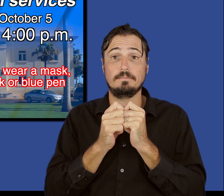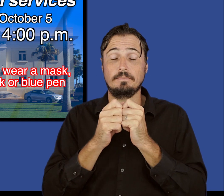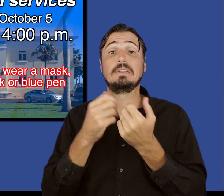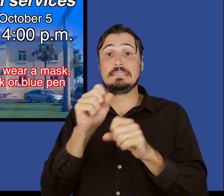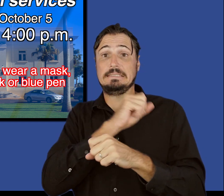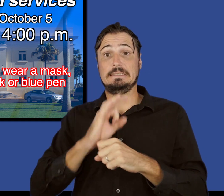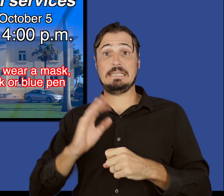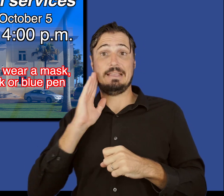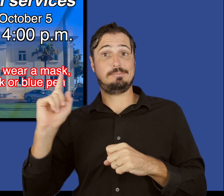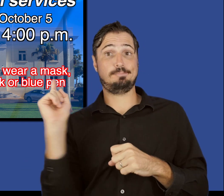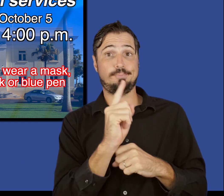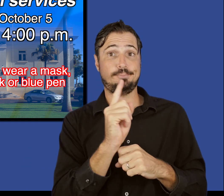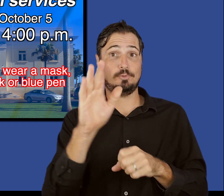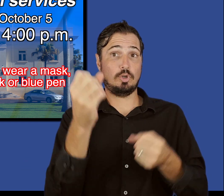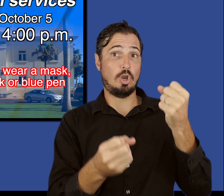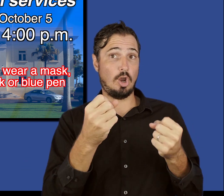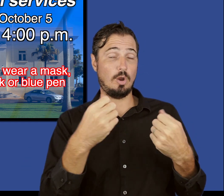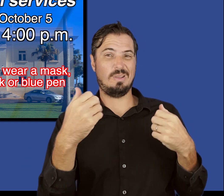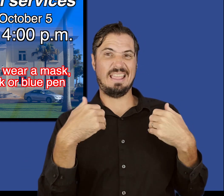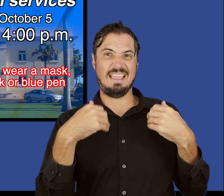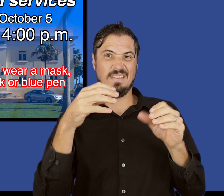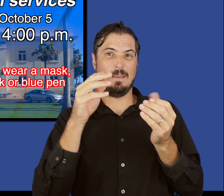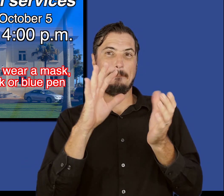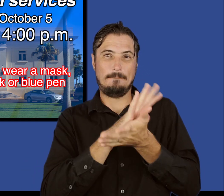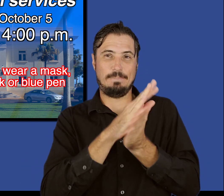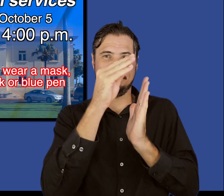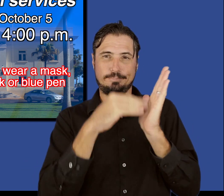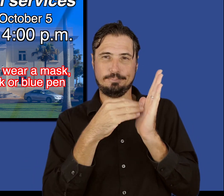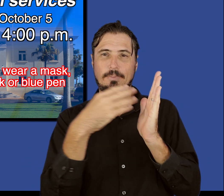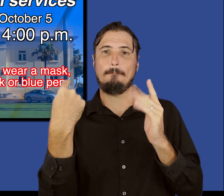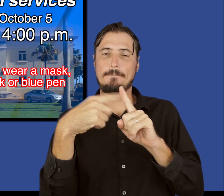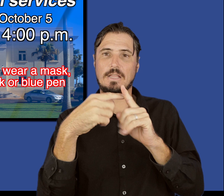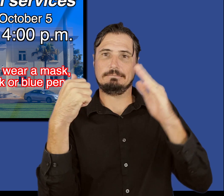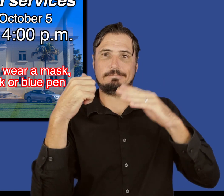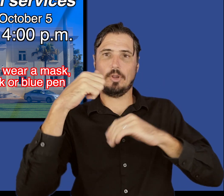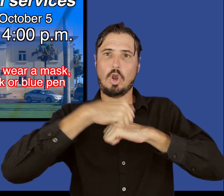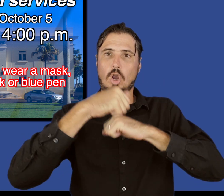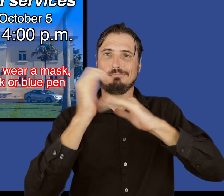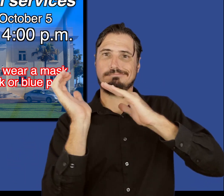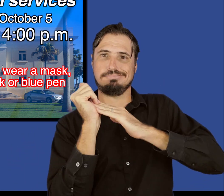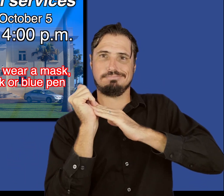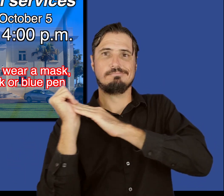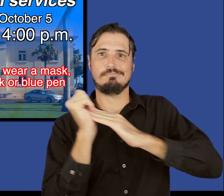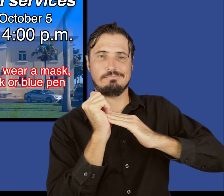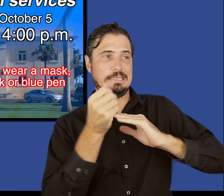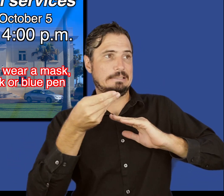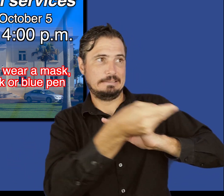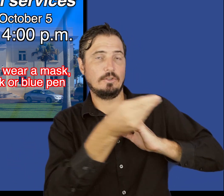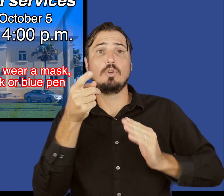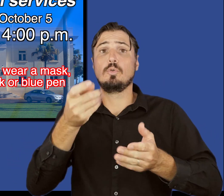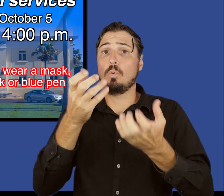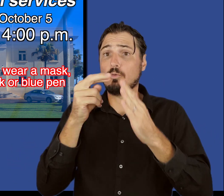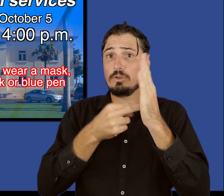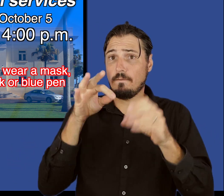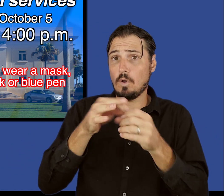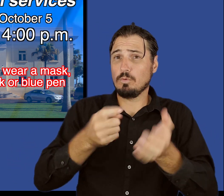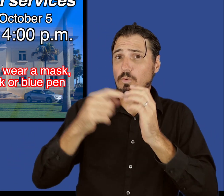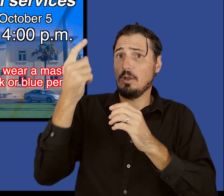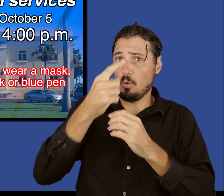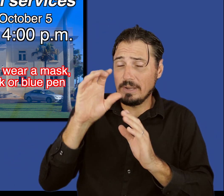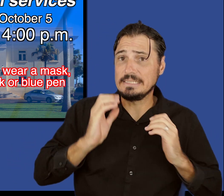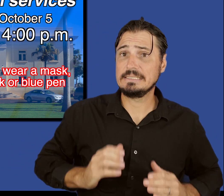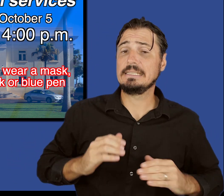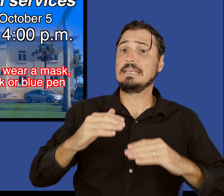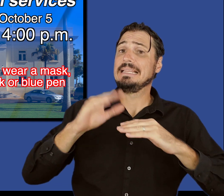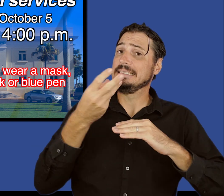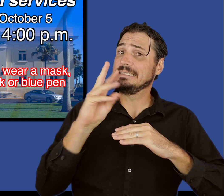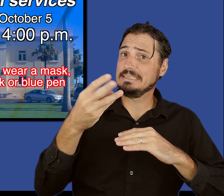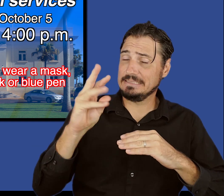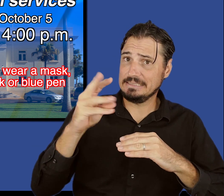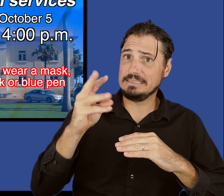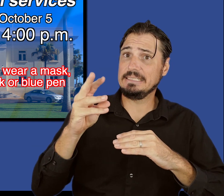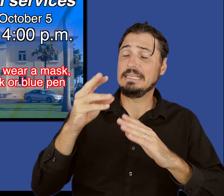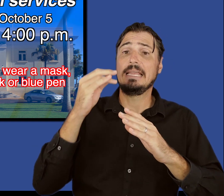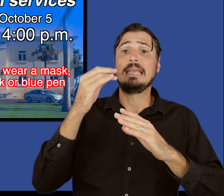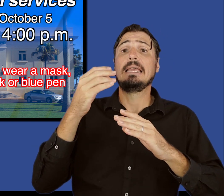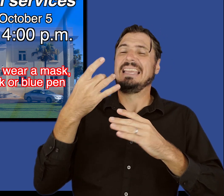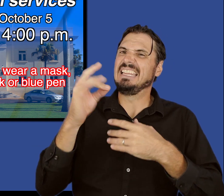To register to vote, you must be a U.S. Citizen, Hawai‘i resident, and at least 16 years old. Individuals at least 16 years old can pre-register to vote and will be eligible to vote when they turn